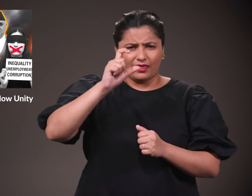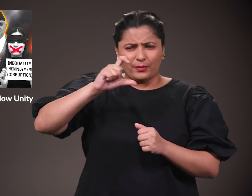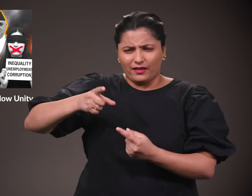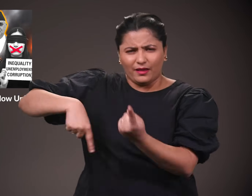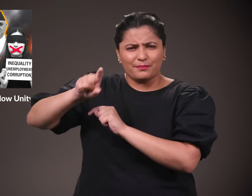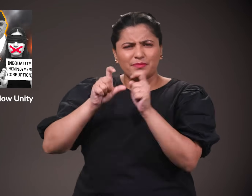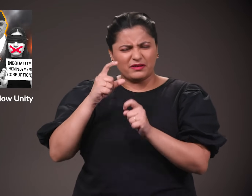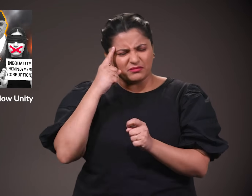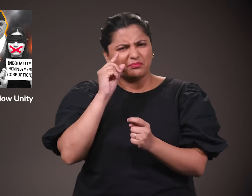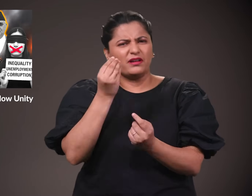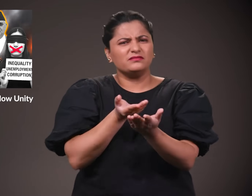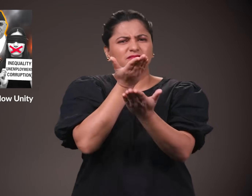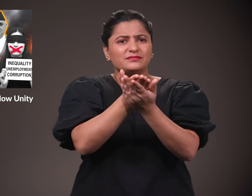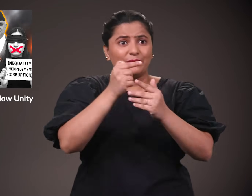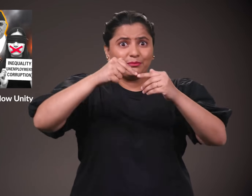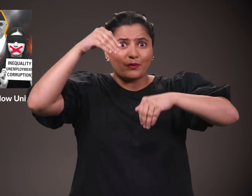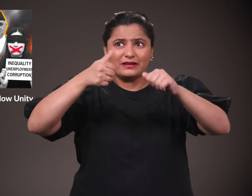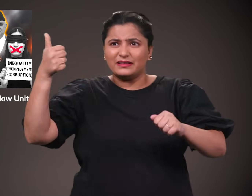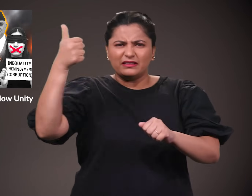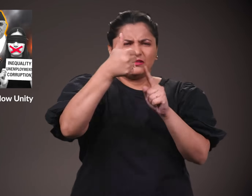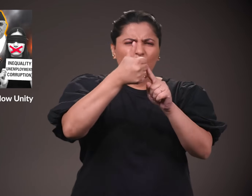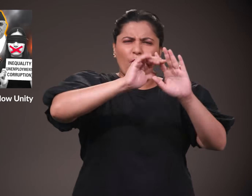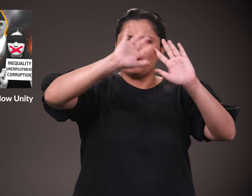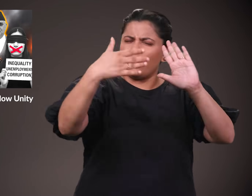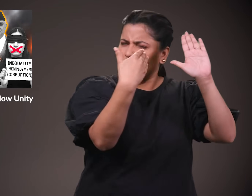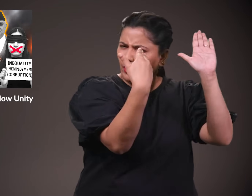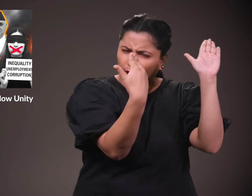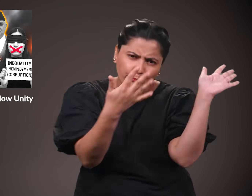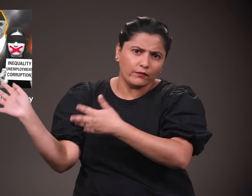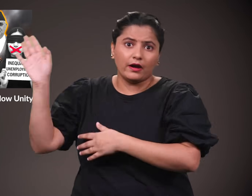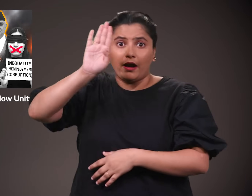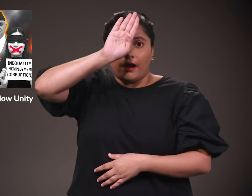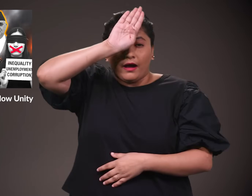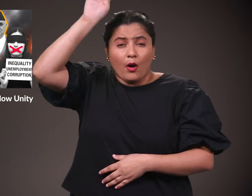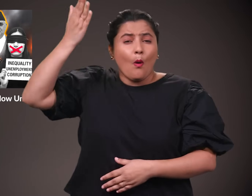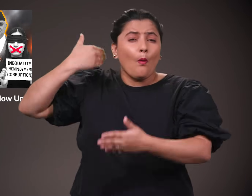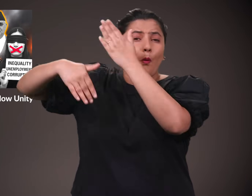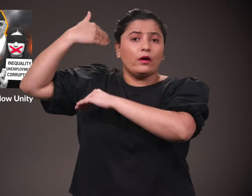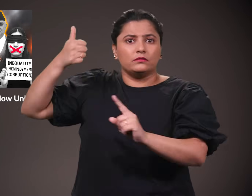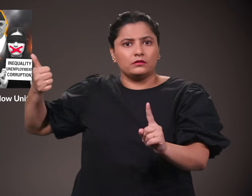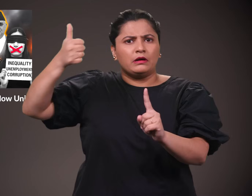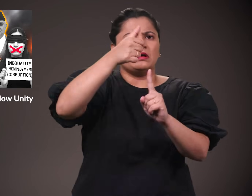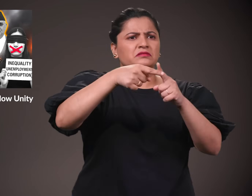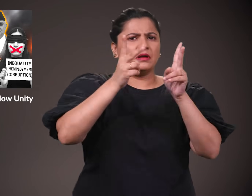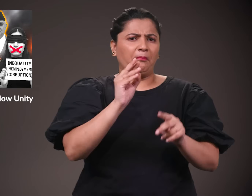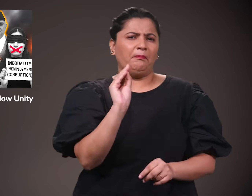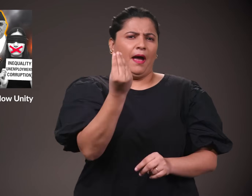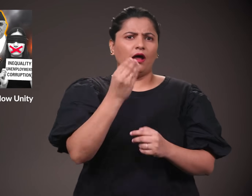People in Nepal have suggested to restore the monarchy.